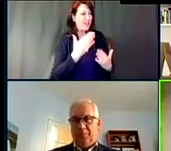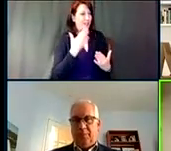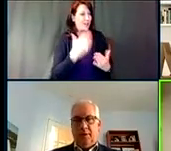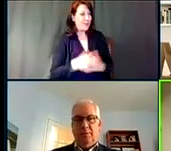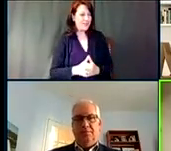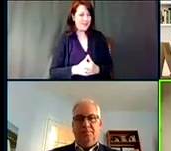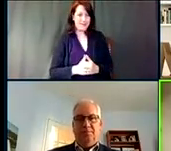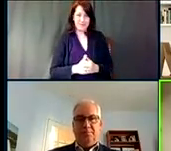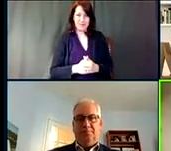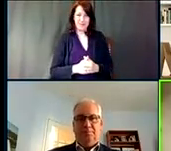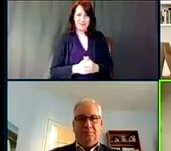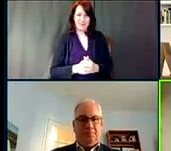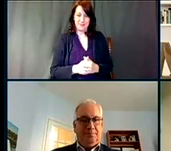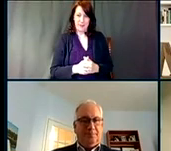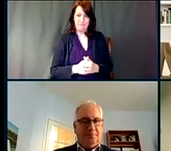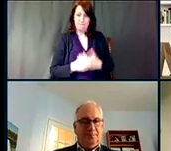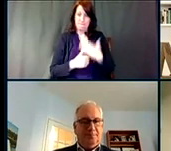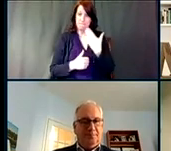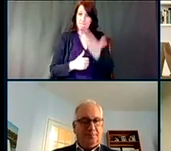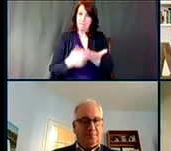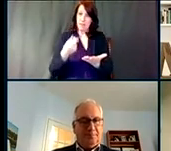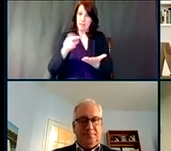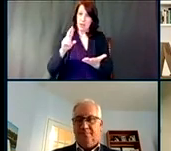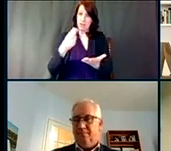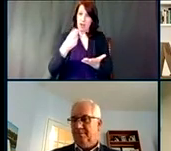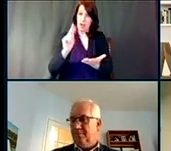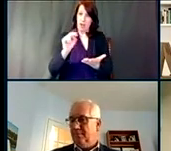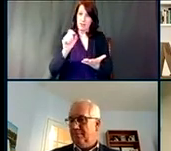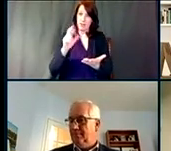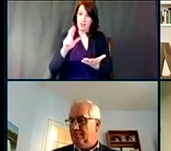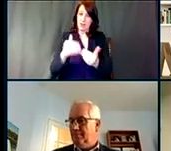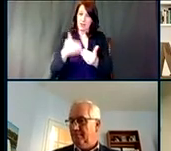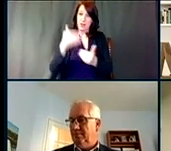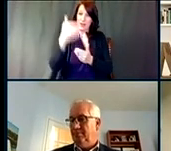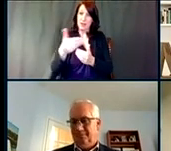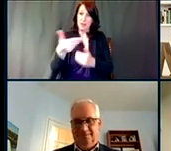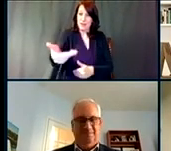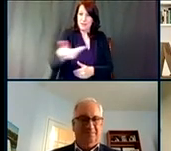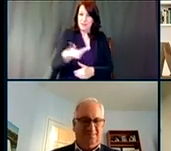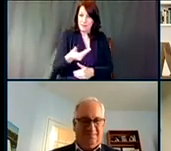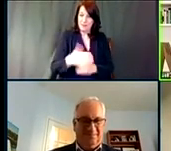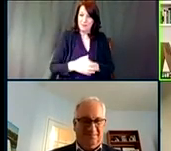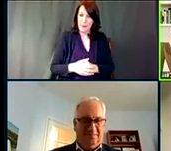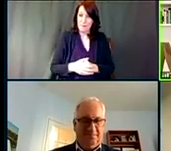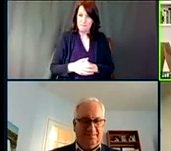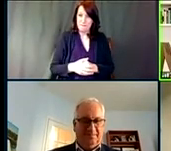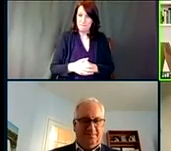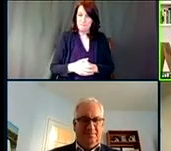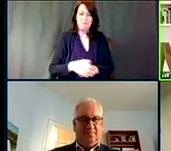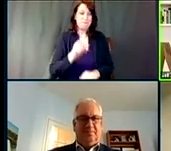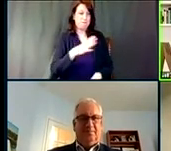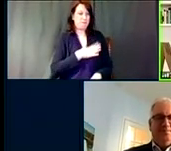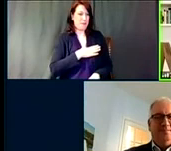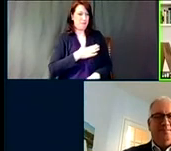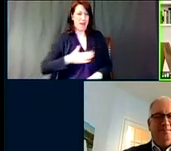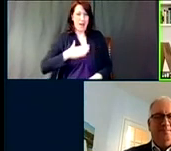JOINING US TODAY. THANK YOU. DR. CHRISTINE HUNTER, WOULD YOU LIKE TO INTRODUCE OUR NEXT SPEAKER?